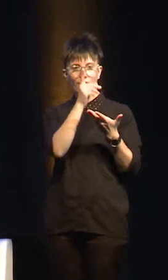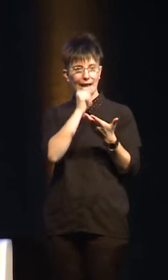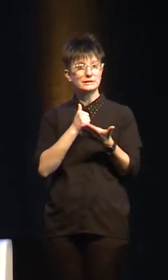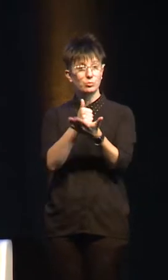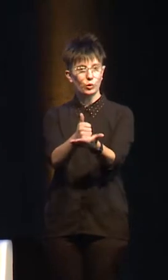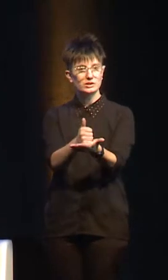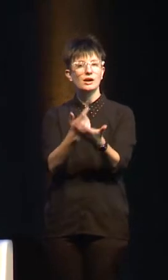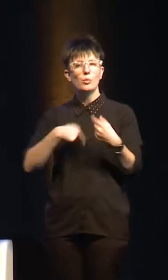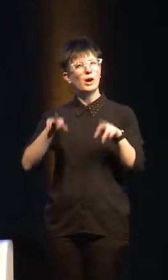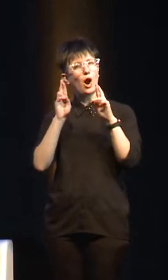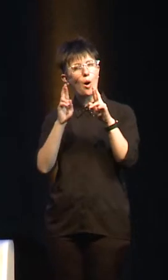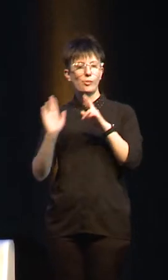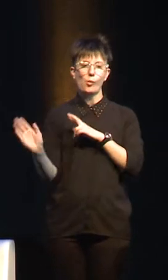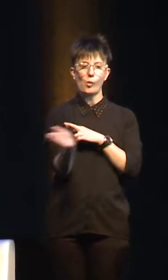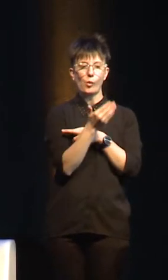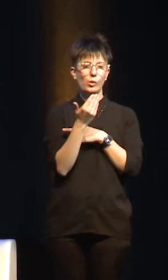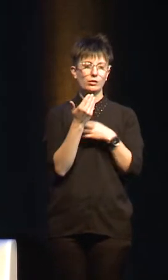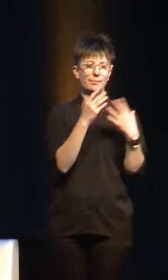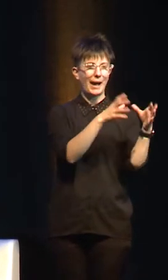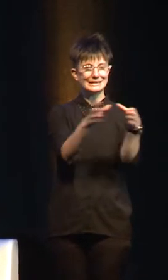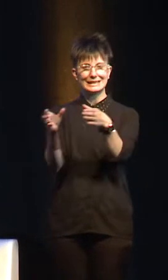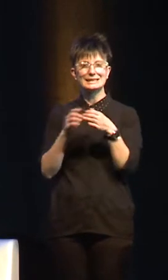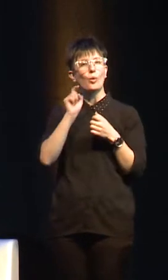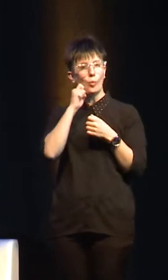on it because we think that that will minimize the chances that a future government will